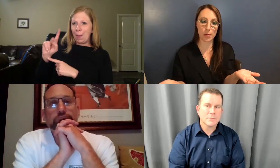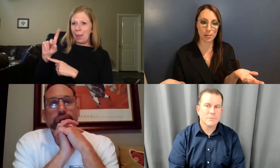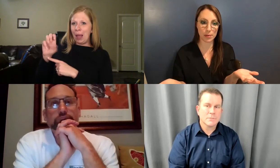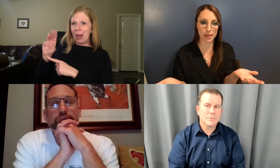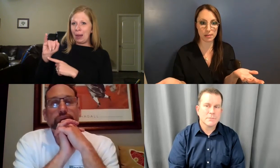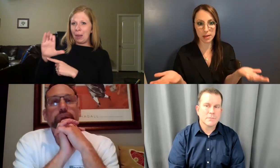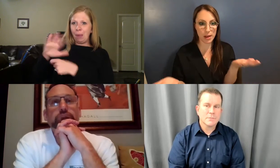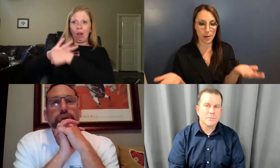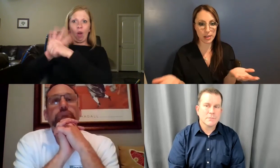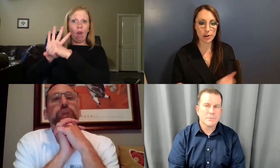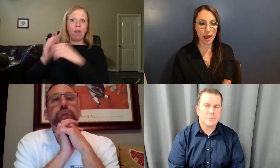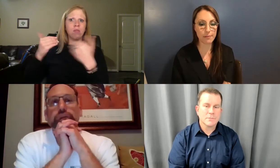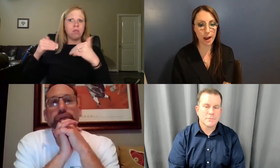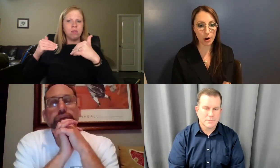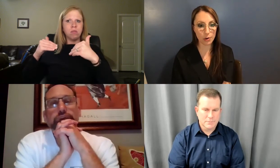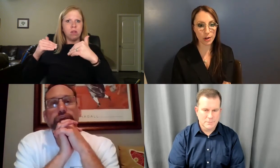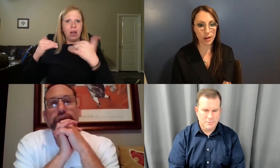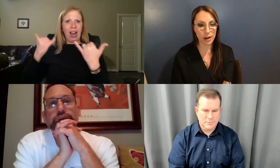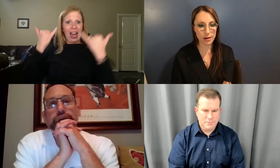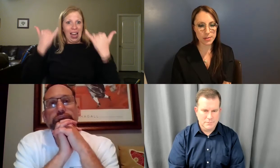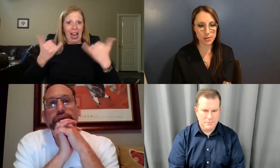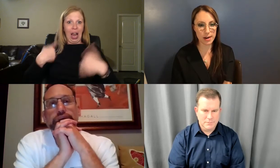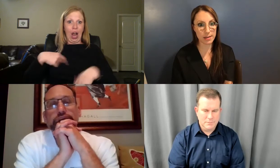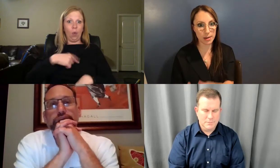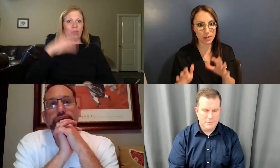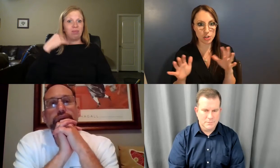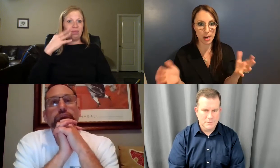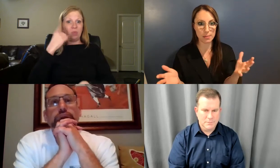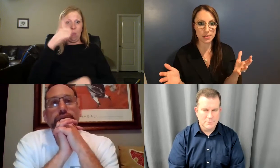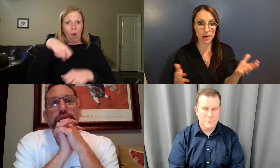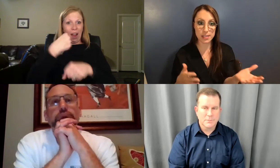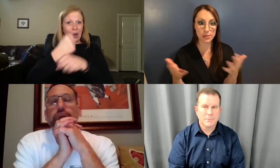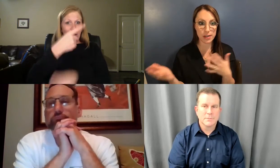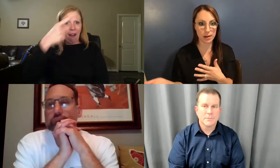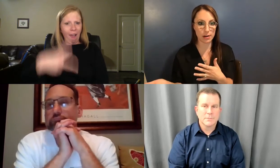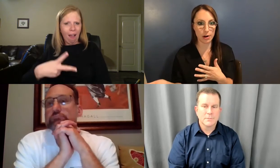we're probably about a year and a half out. So has anything been shaped because of it,